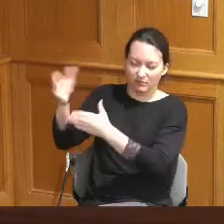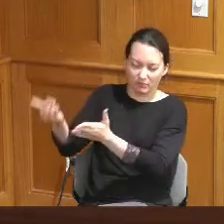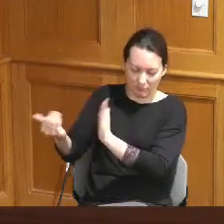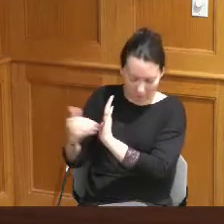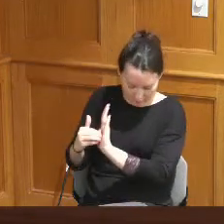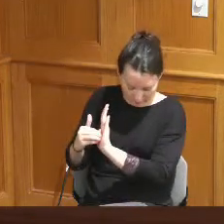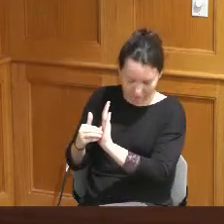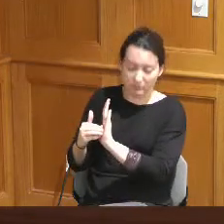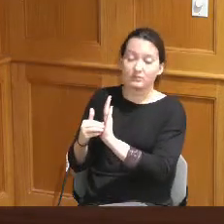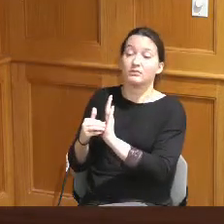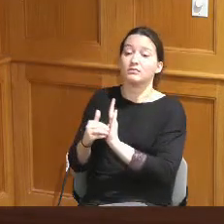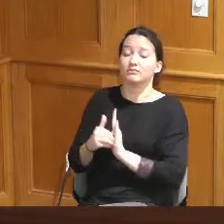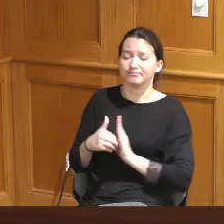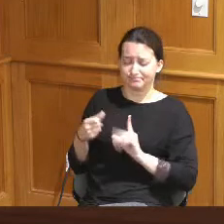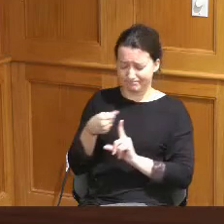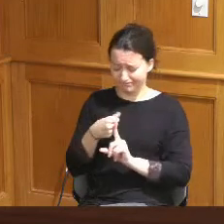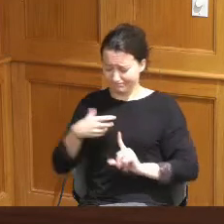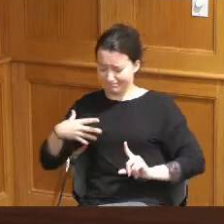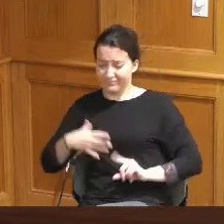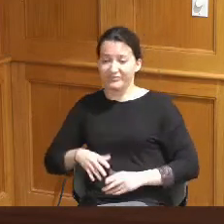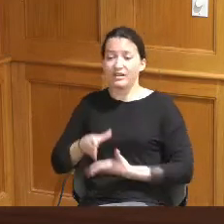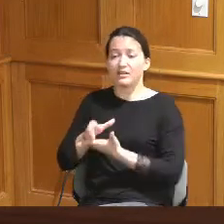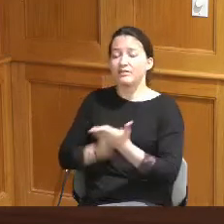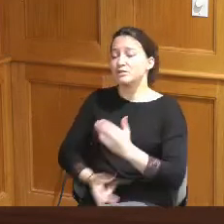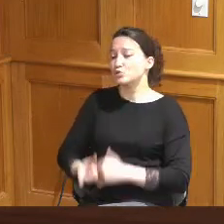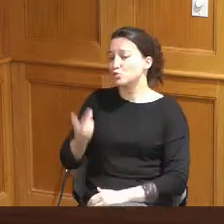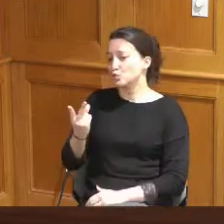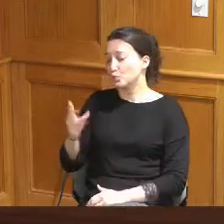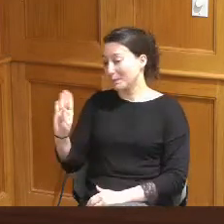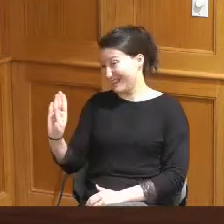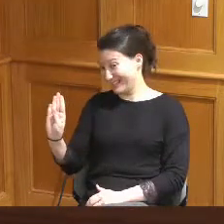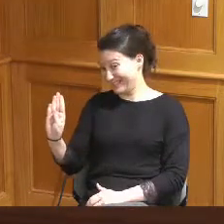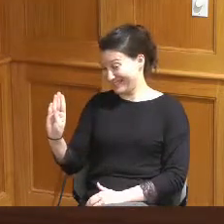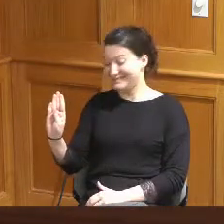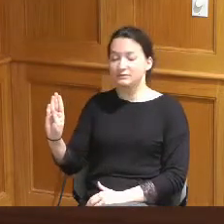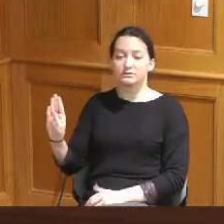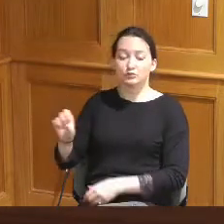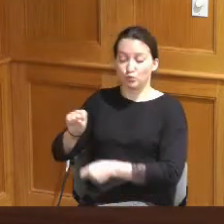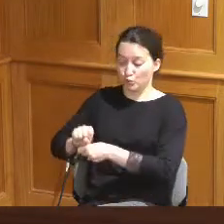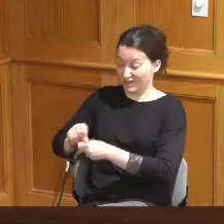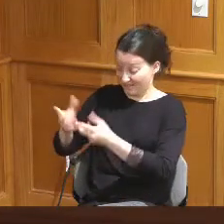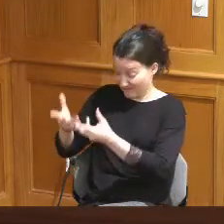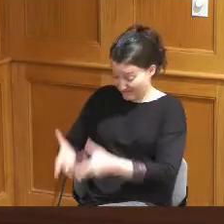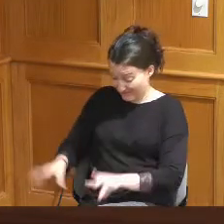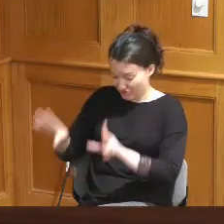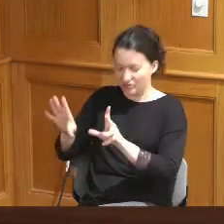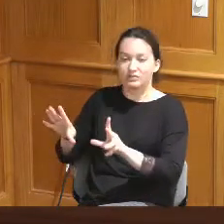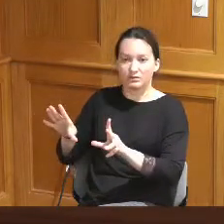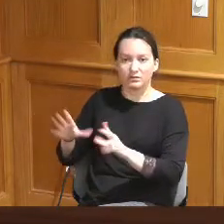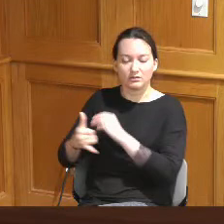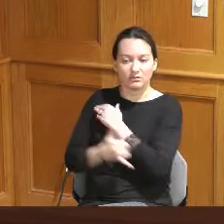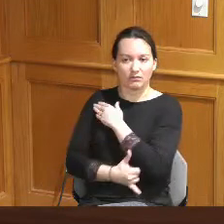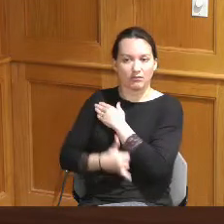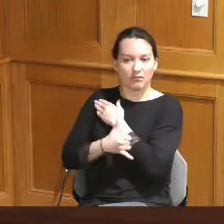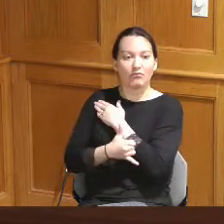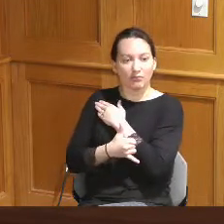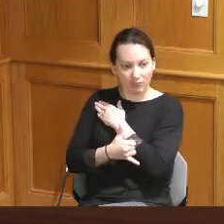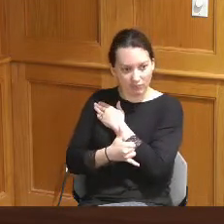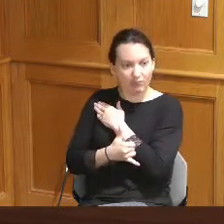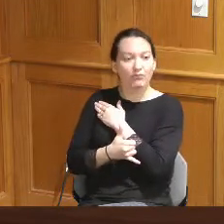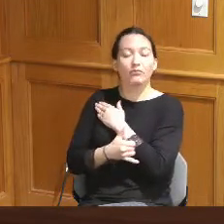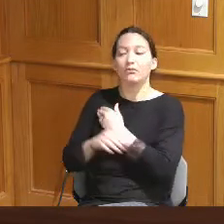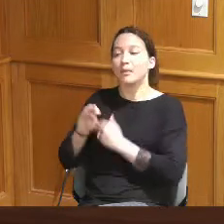while we plan out phase 2B so that work has been done as Indicated the county and the MSD teams